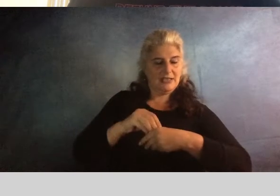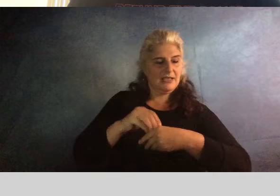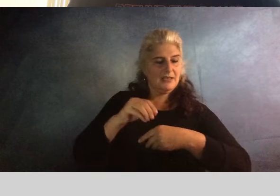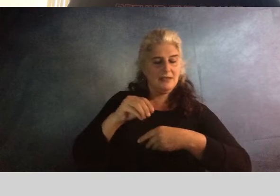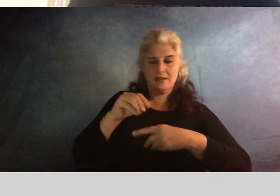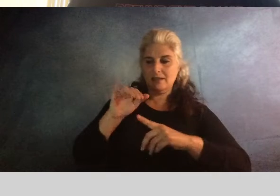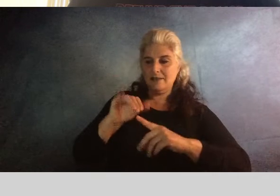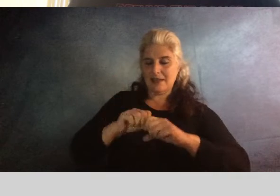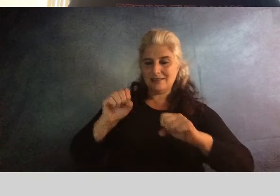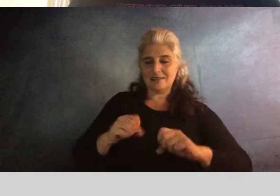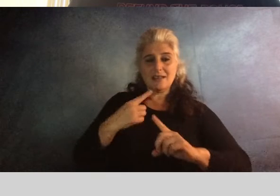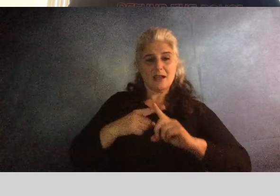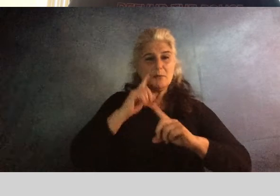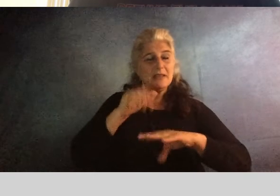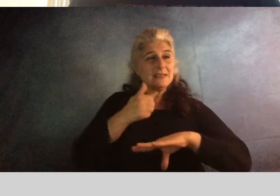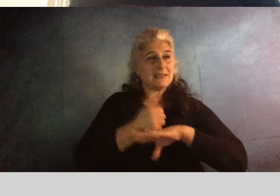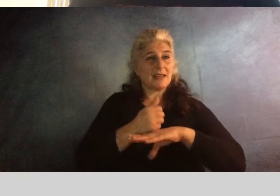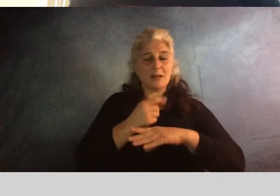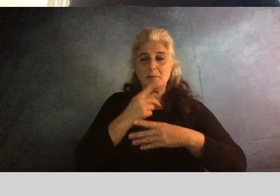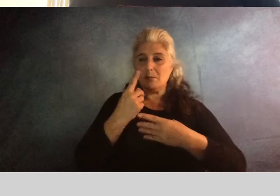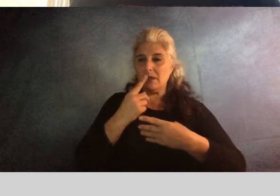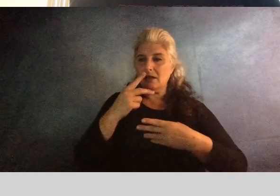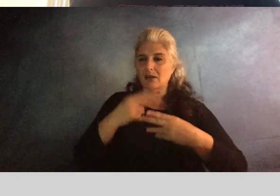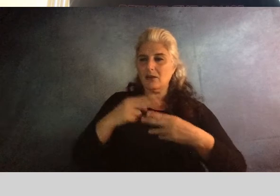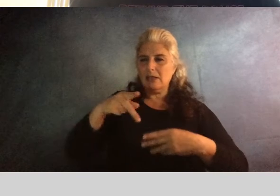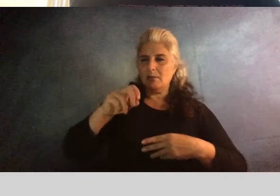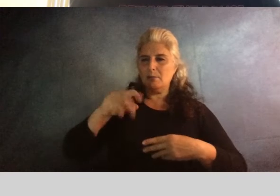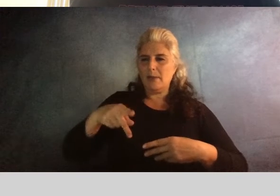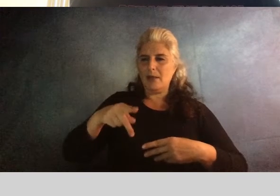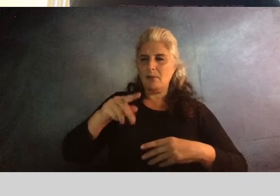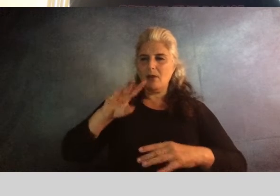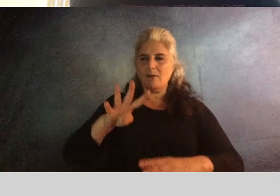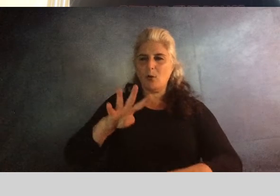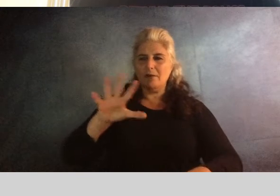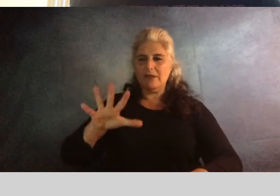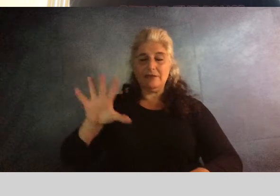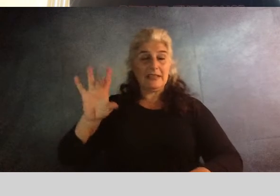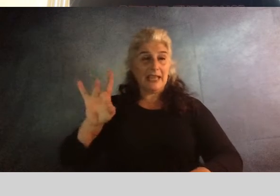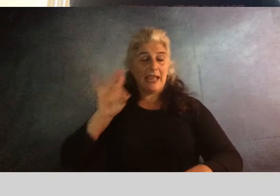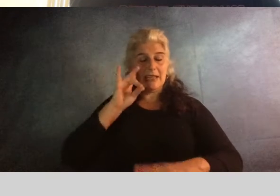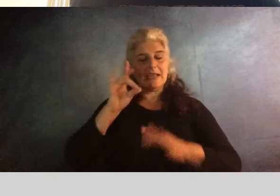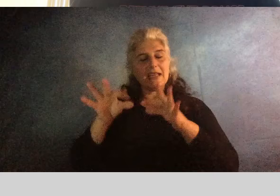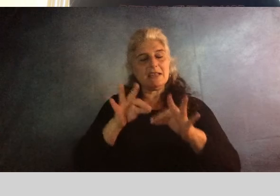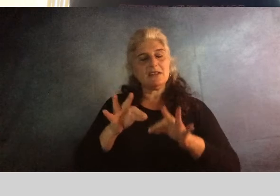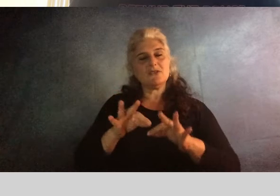of PEP-458, which describes the integration of The Update Framework into PyPI